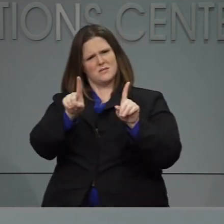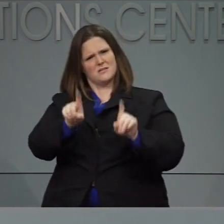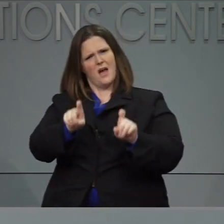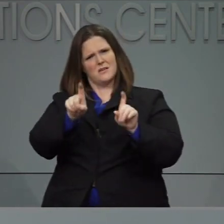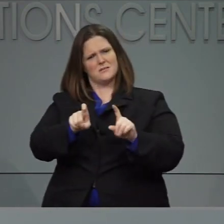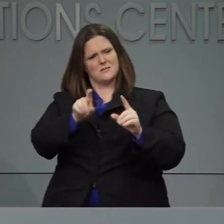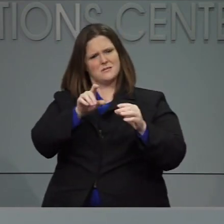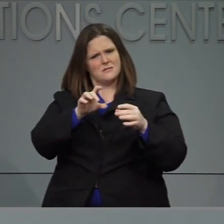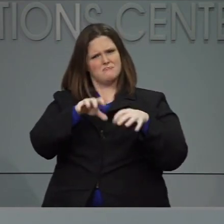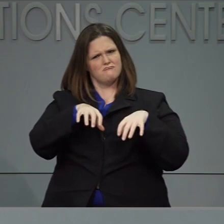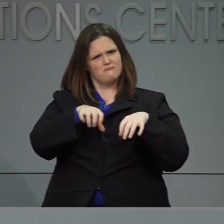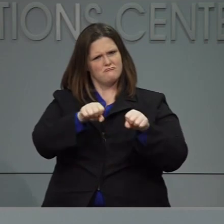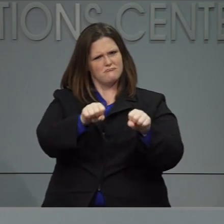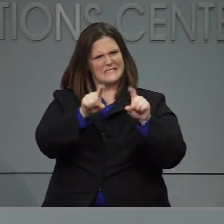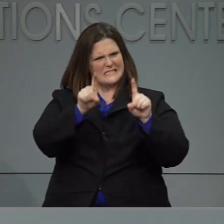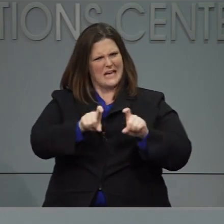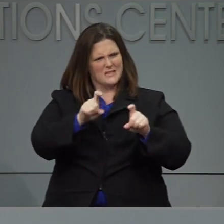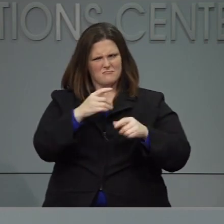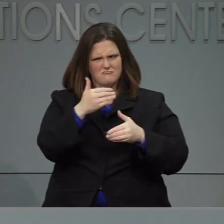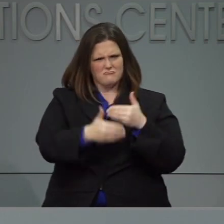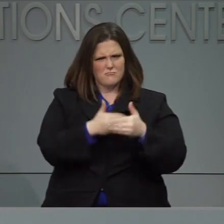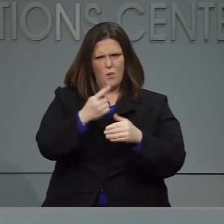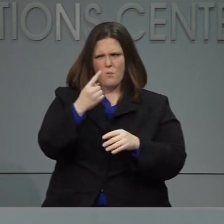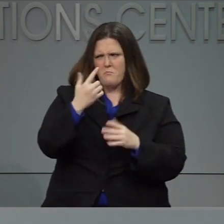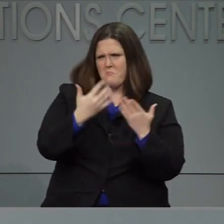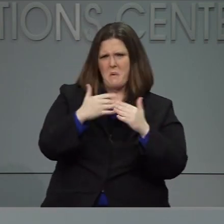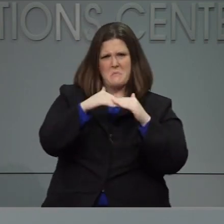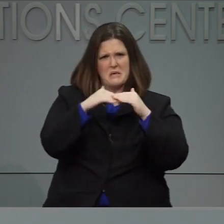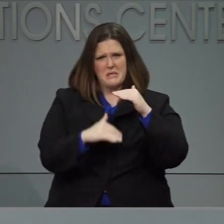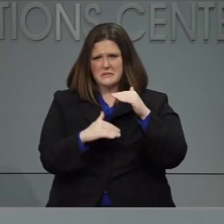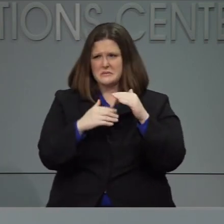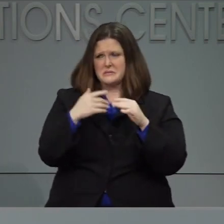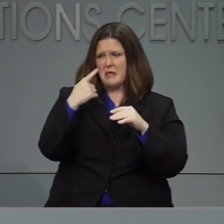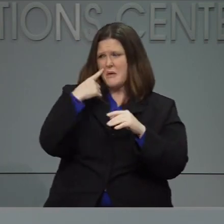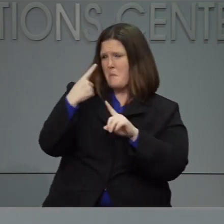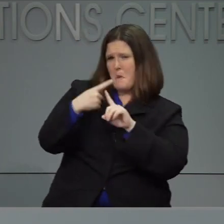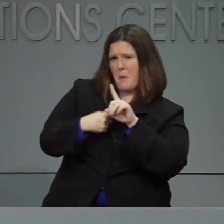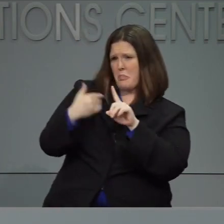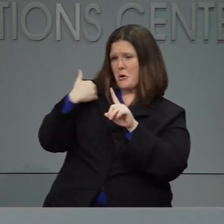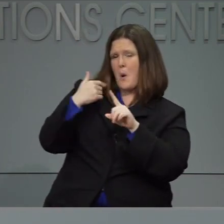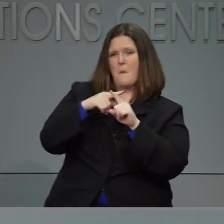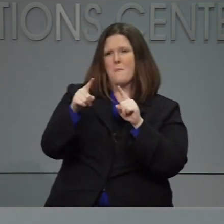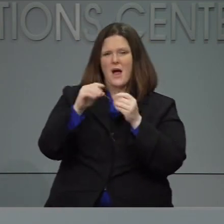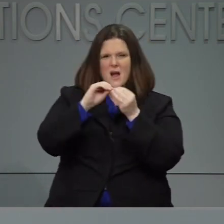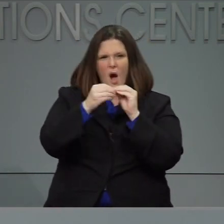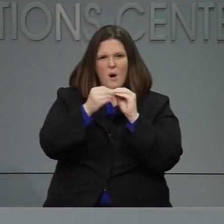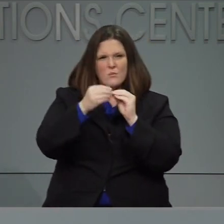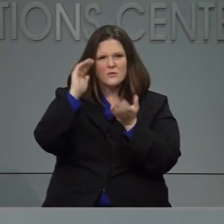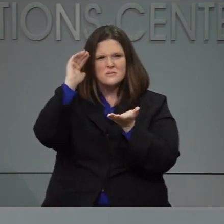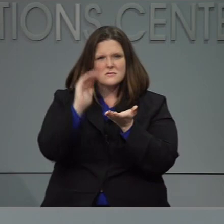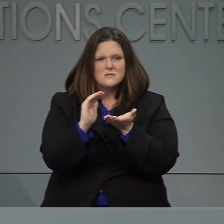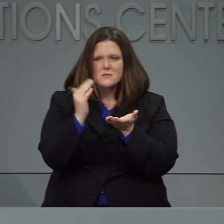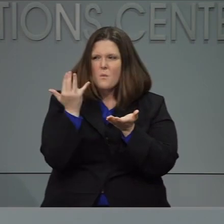OVER THE LAST FEW DAYS CERTAINLY A MONTHLONG WELL I'M NOT SURE HOW ALONG THAT ITS HISTORICALLY. WHY IS THAT AND